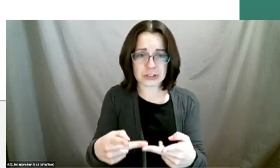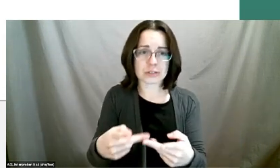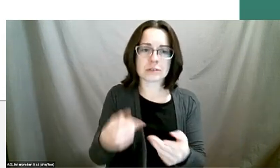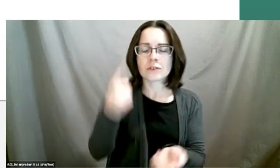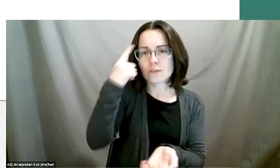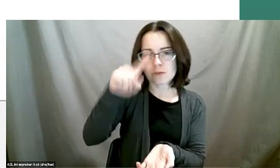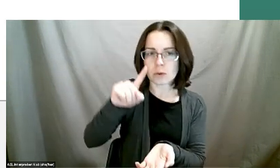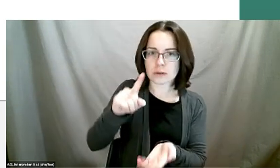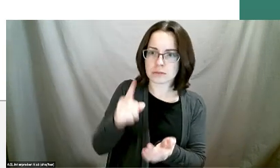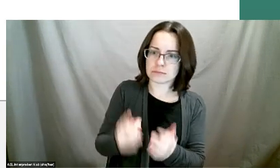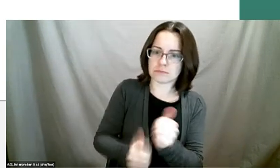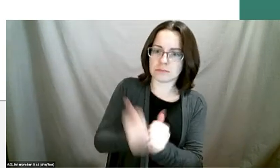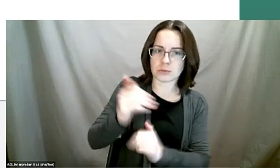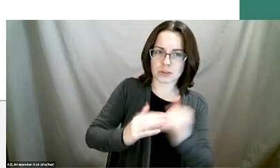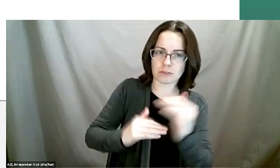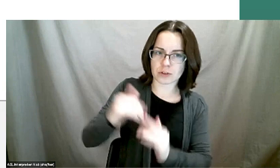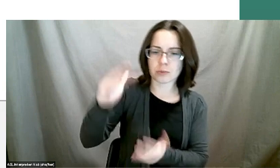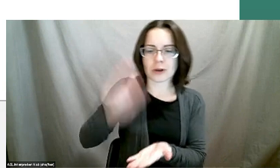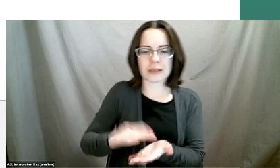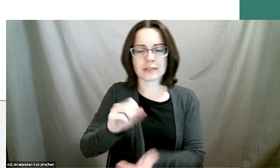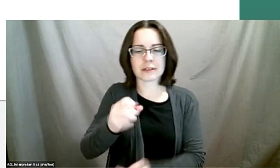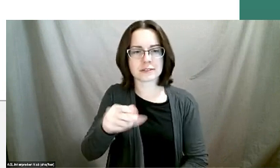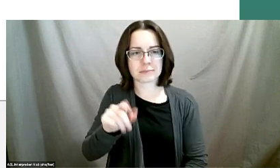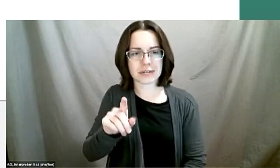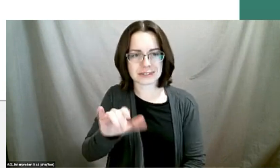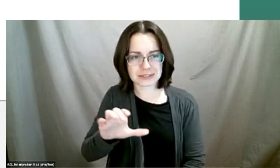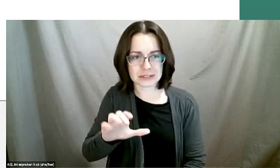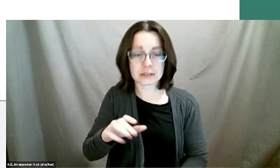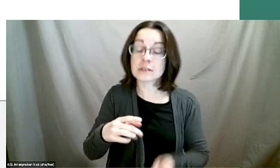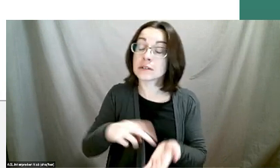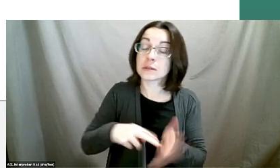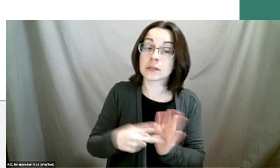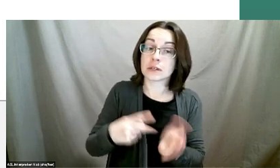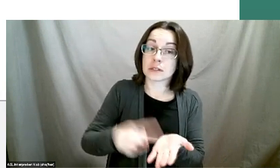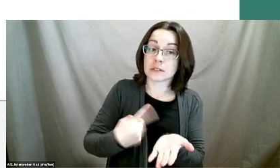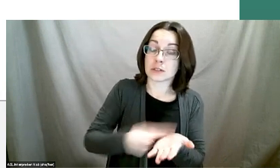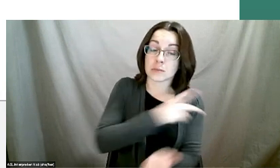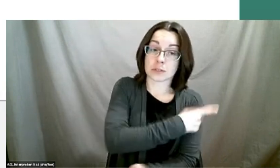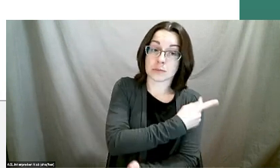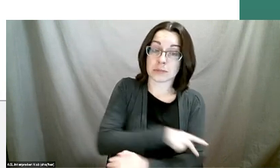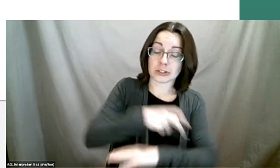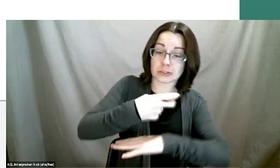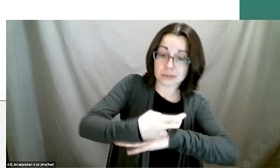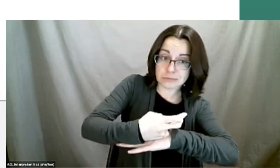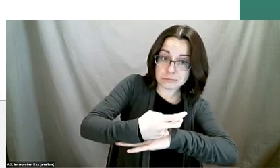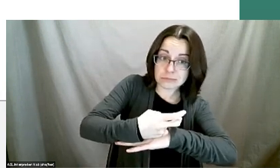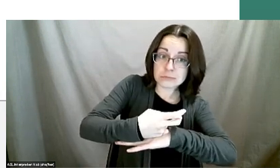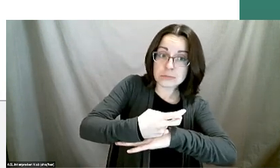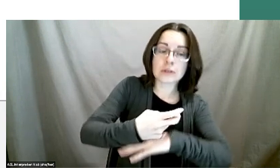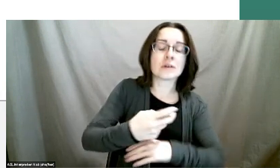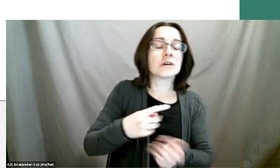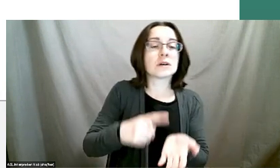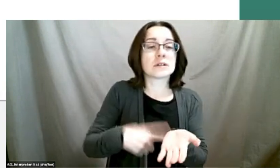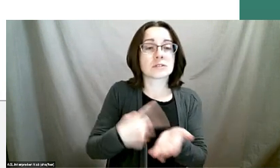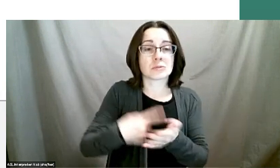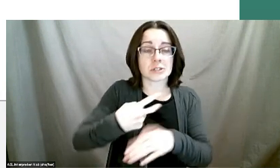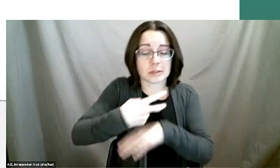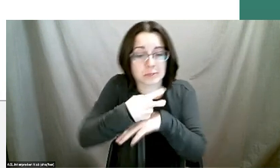Sometimes for younger kids they're in like a knee chest position. For our patients with